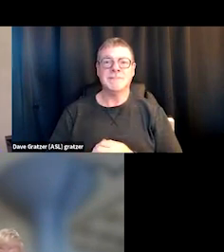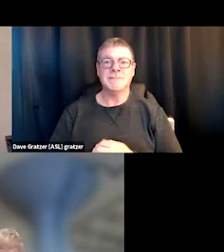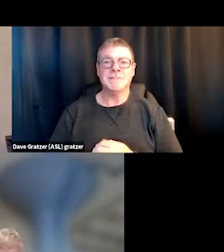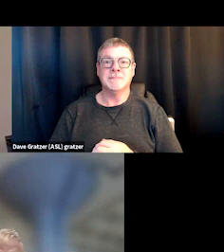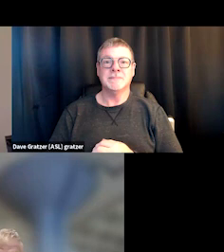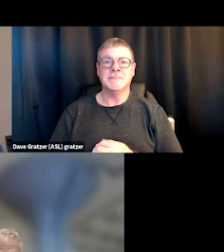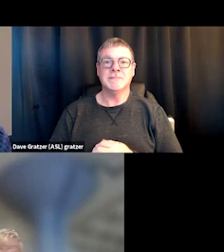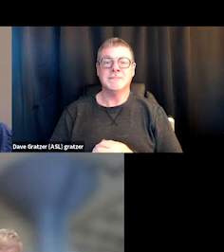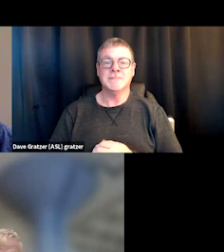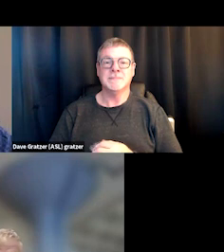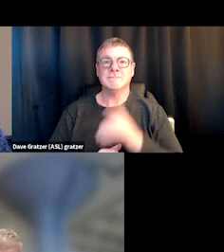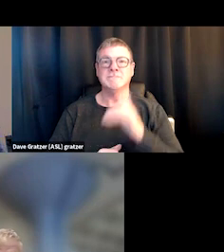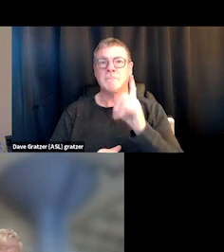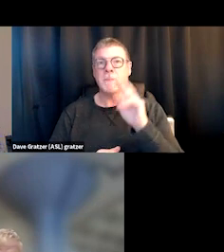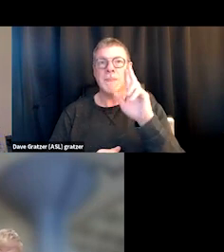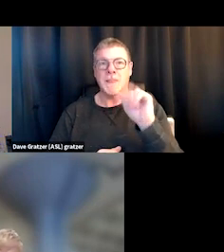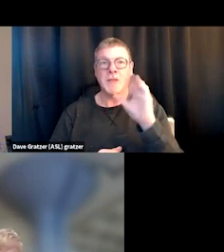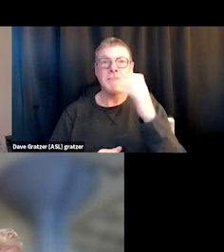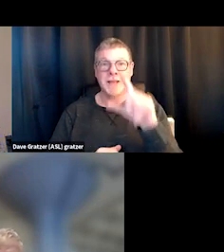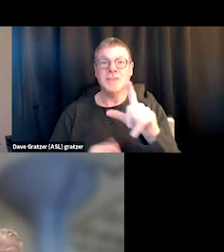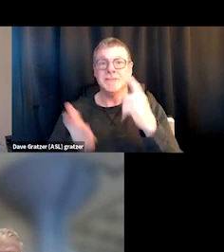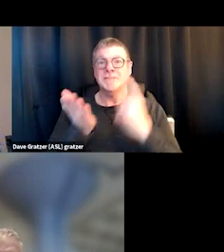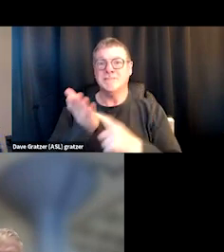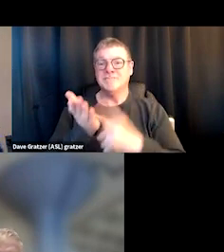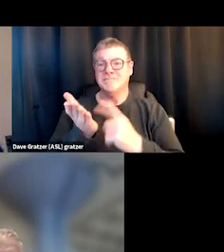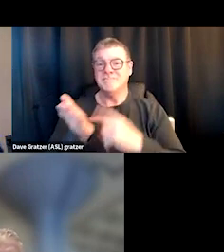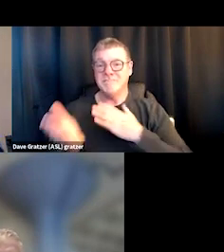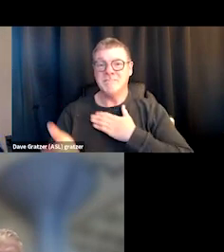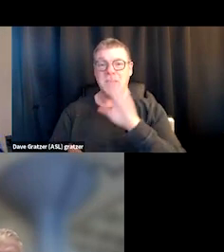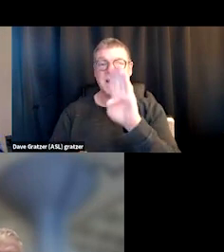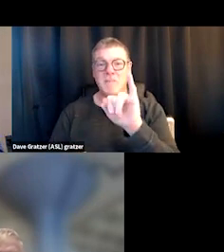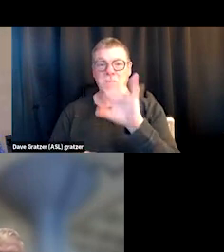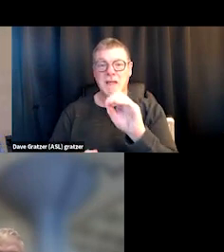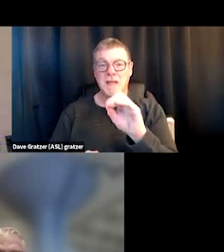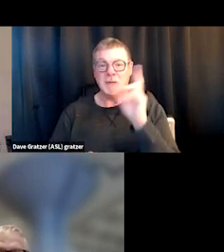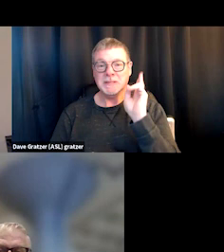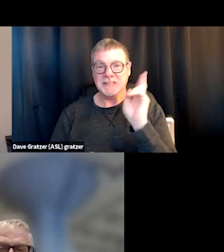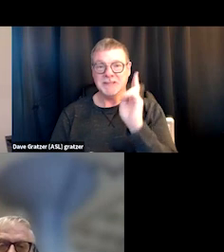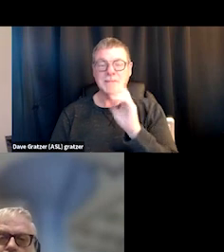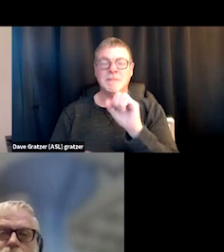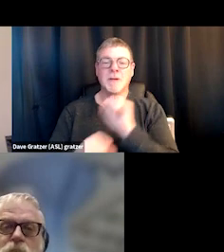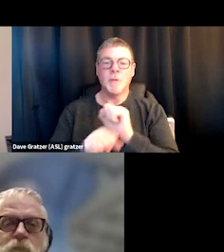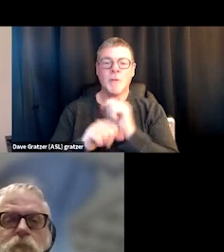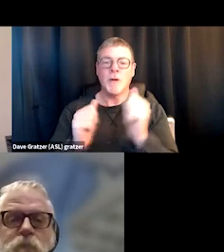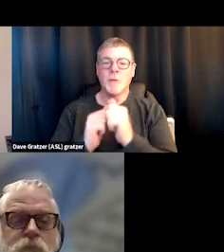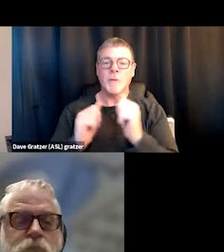You know, Rachel sort of went over my bio, working with our unhoused neighbors for, yeah,